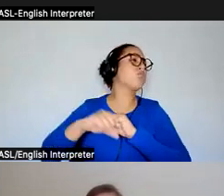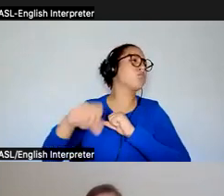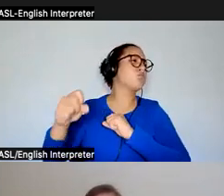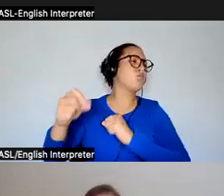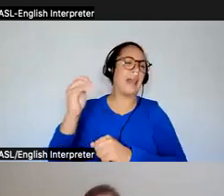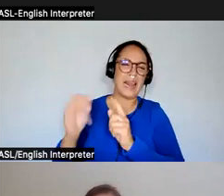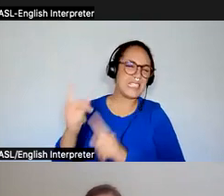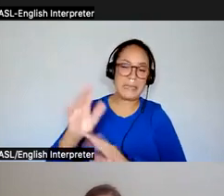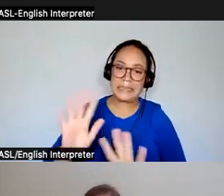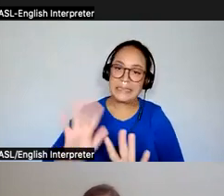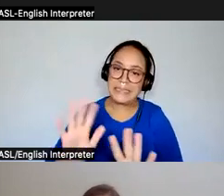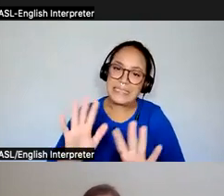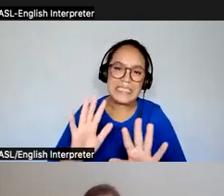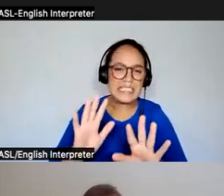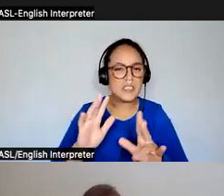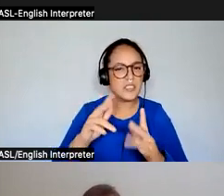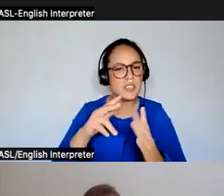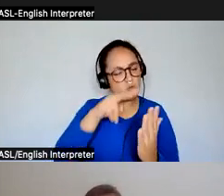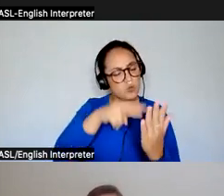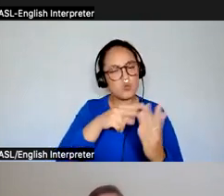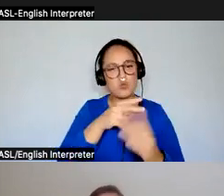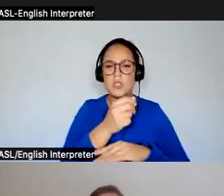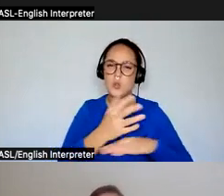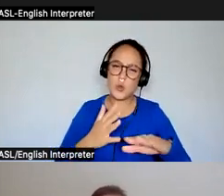Technology's imperfect.